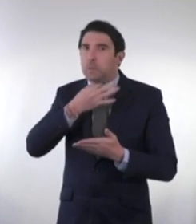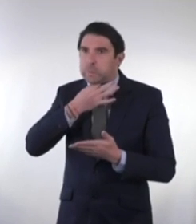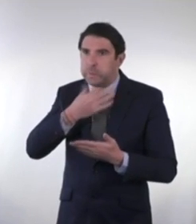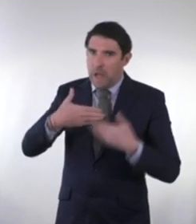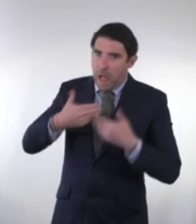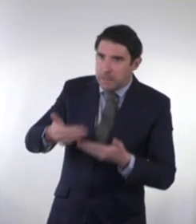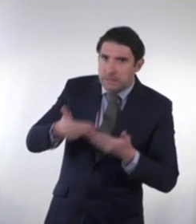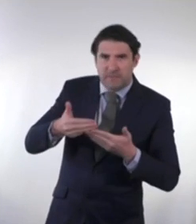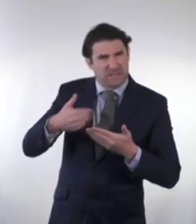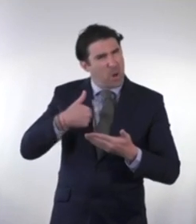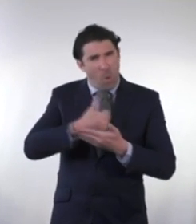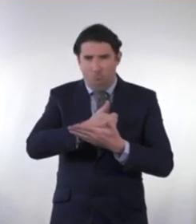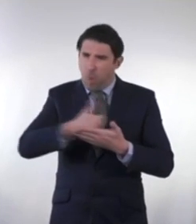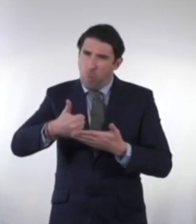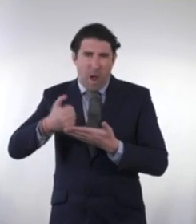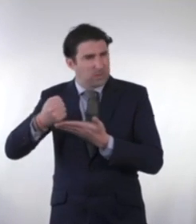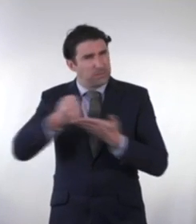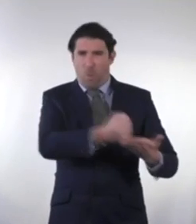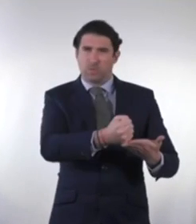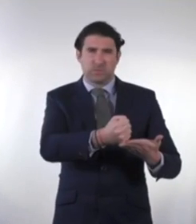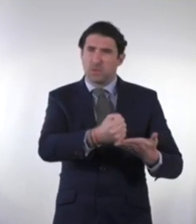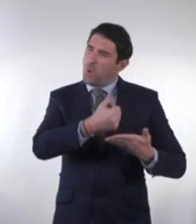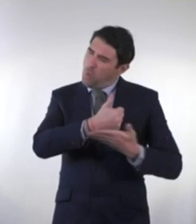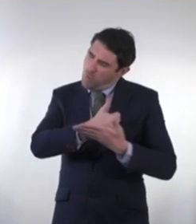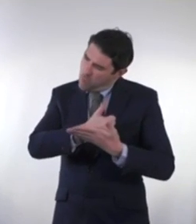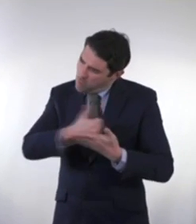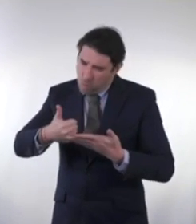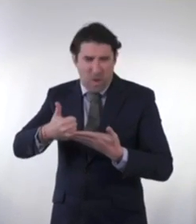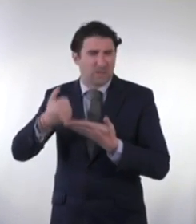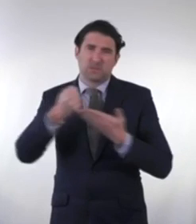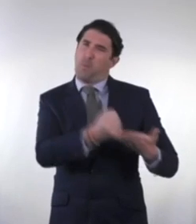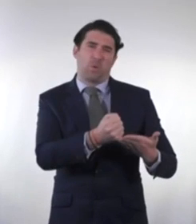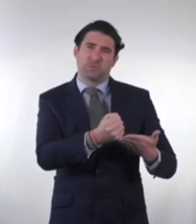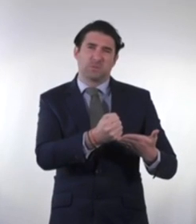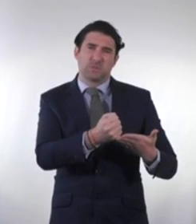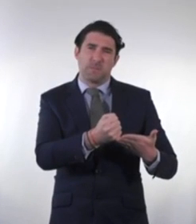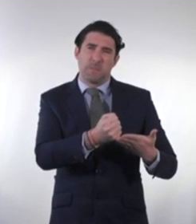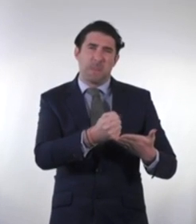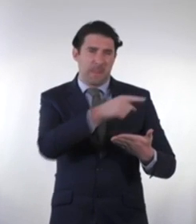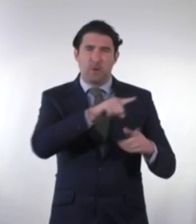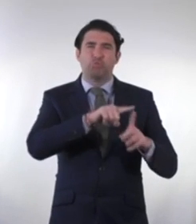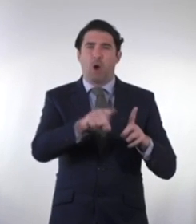case average of 183 per 100,000 in Oldham, will the Prime Minister tell my constituents